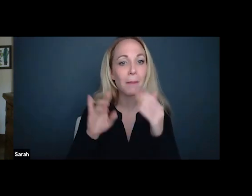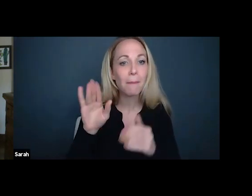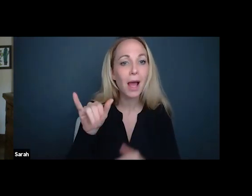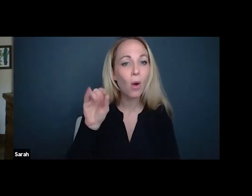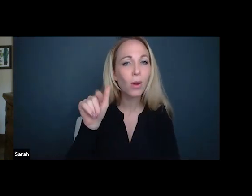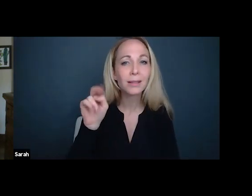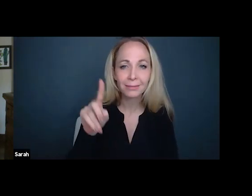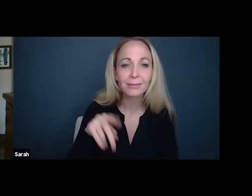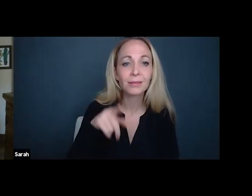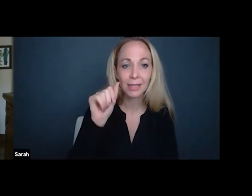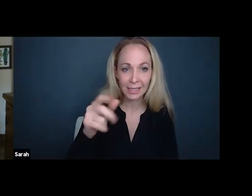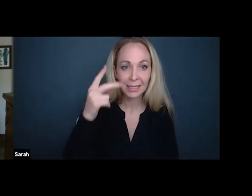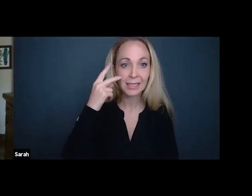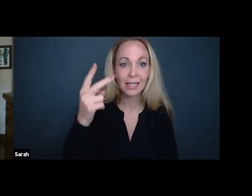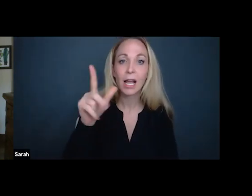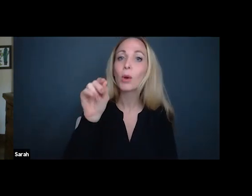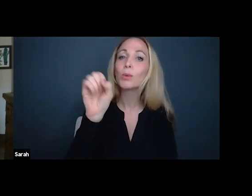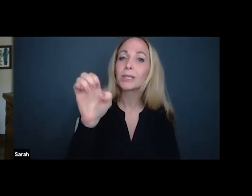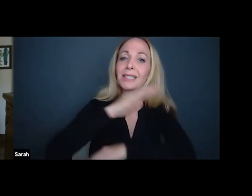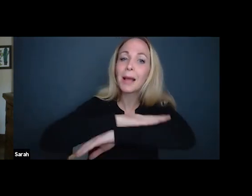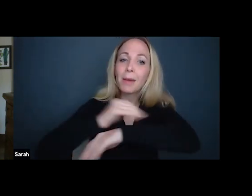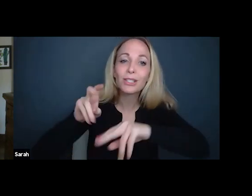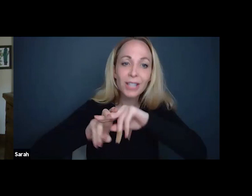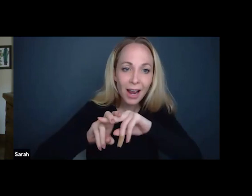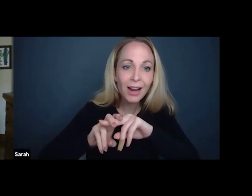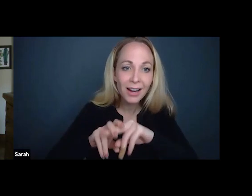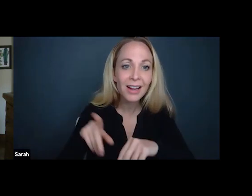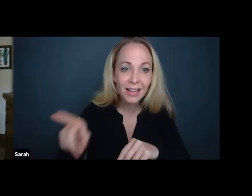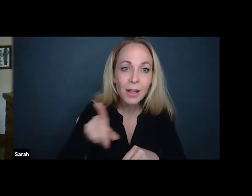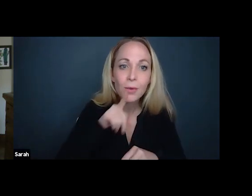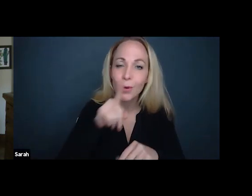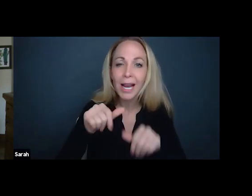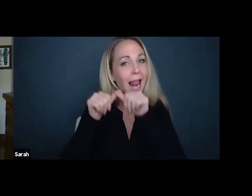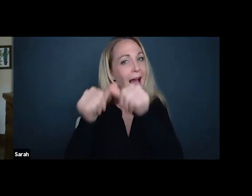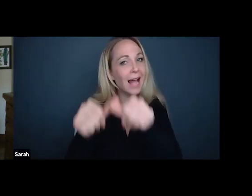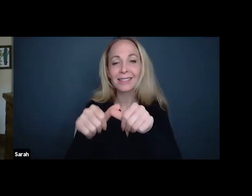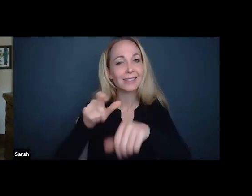I used these as an example because they have really lasted the test of time and are very well-used.